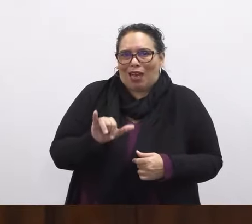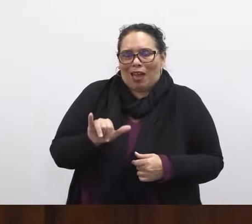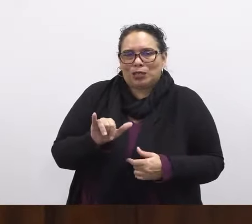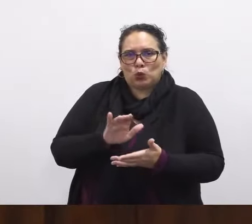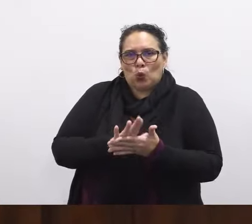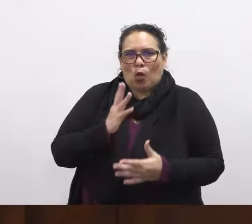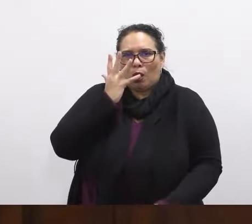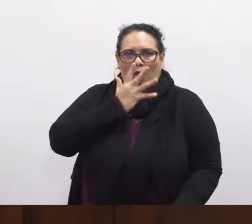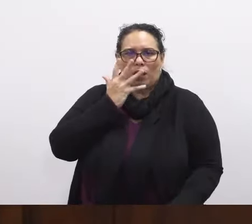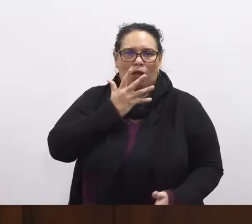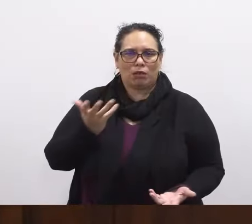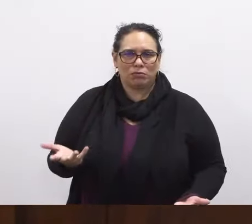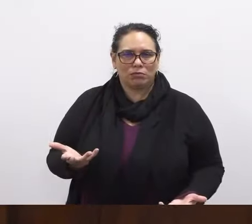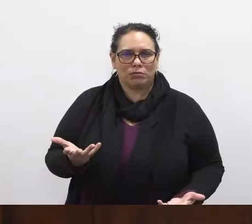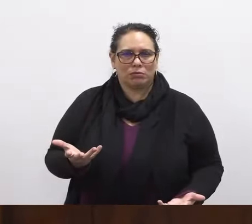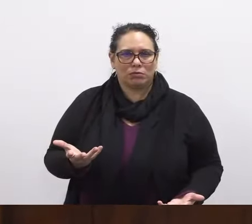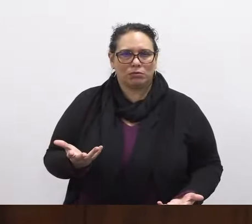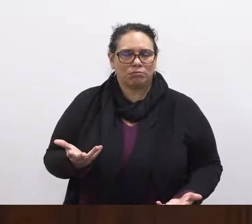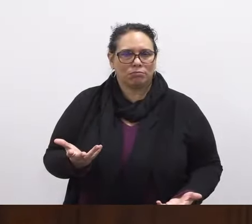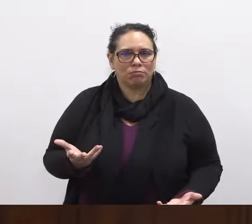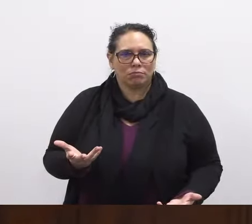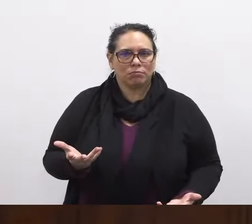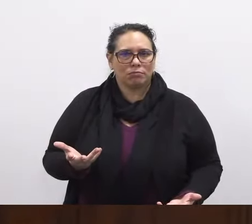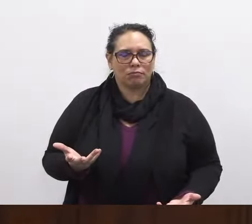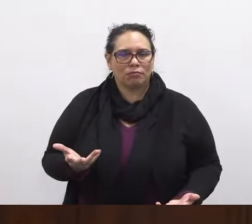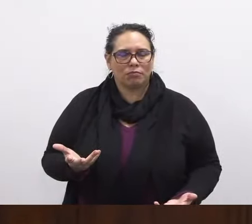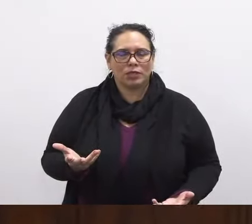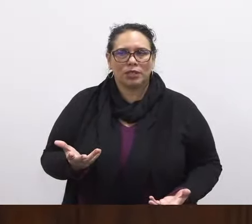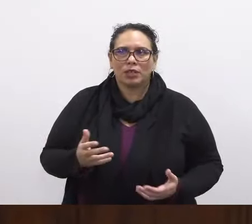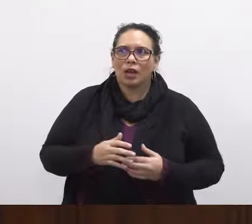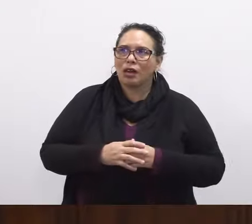and looked like, and around expectations